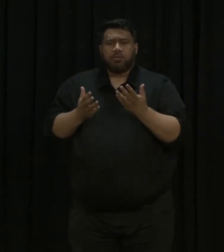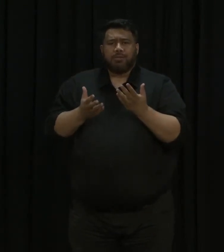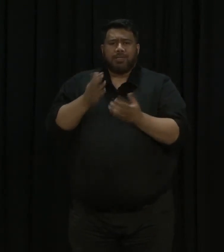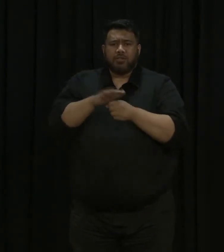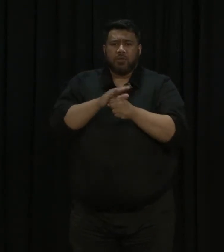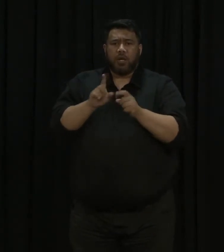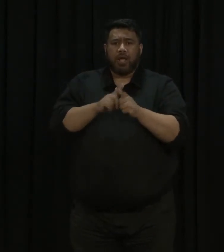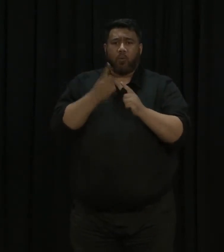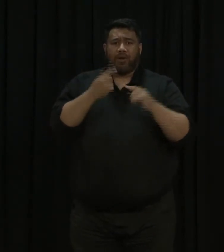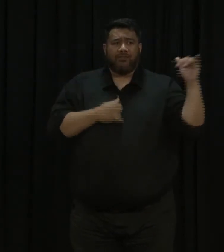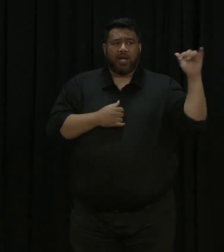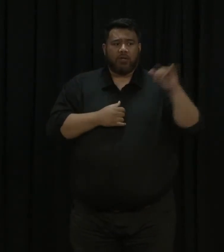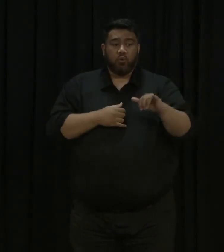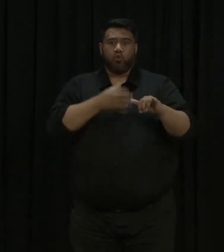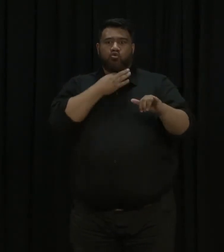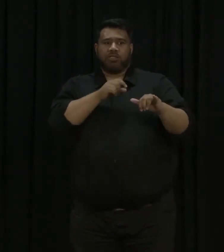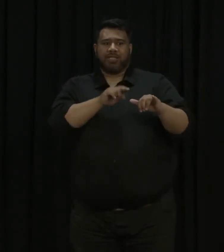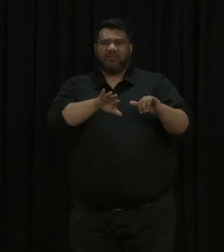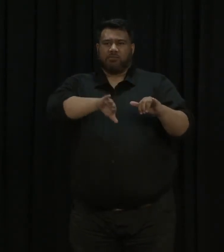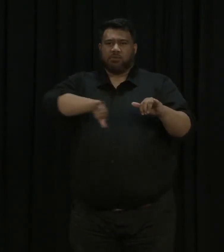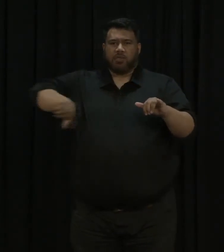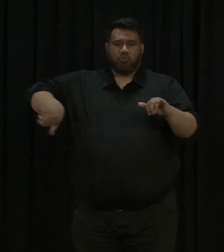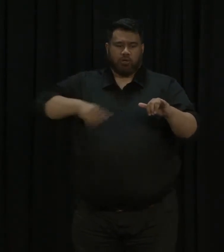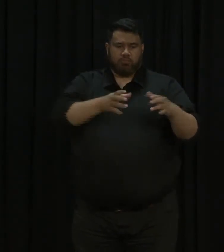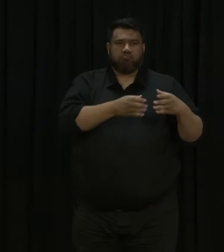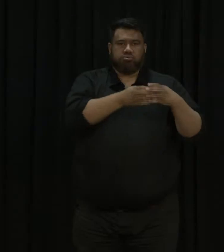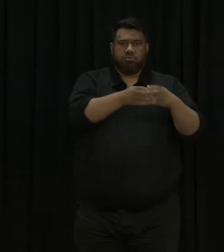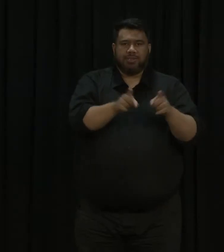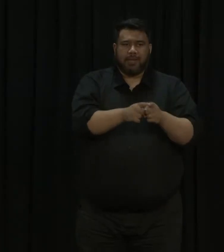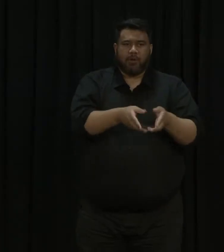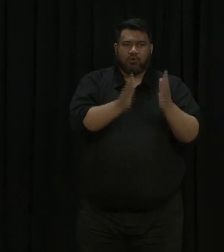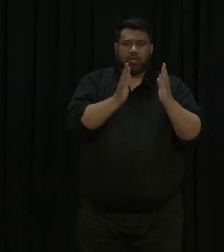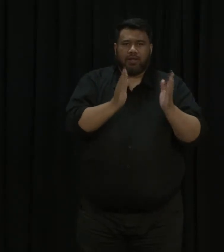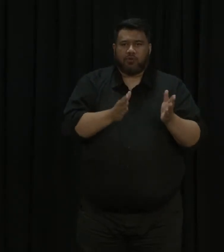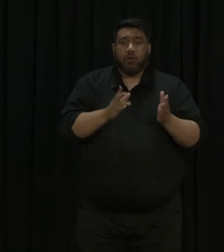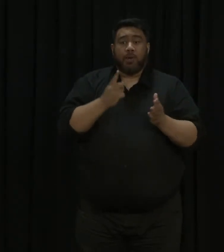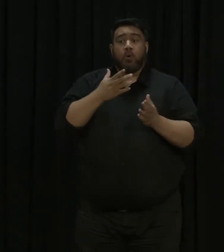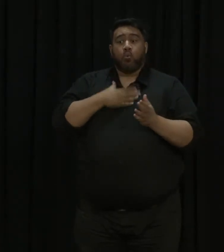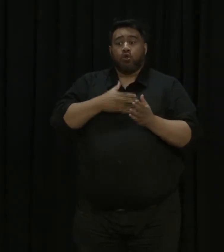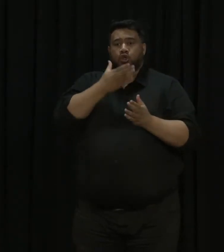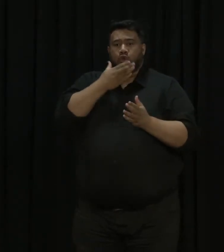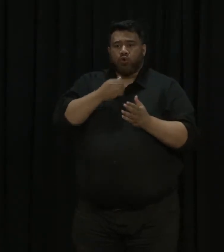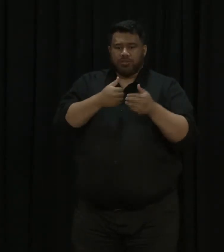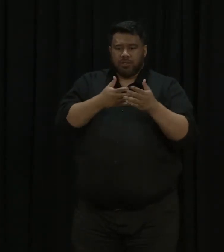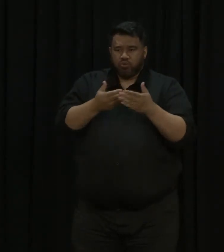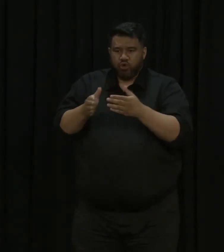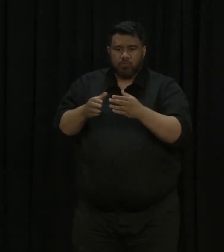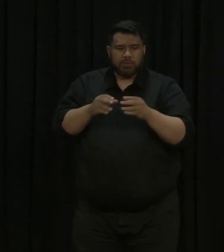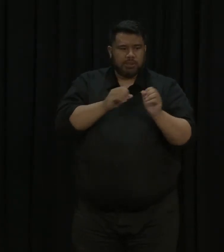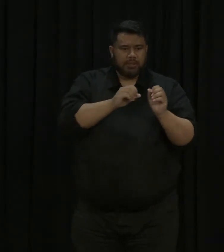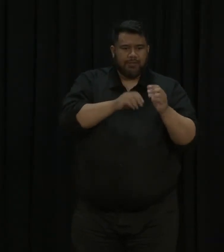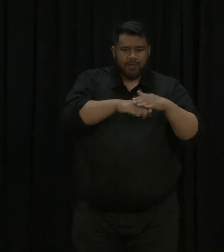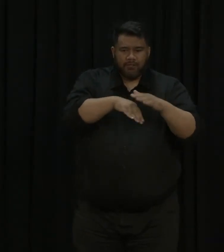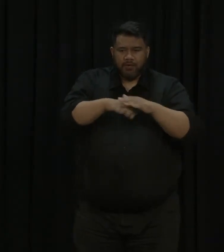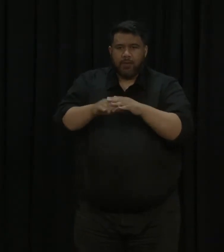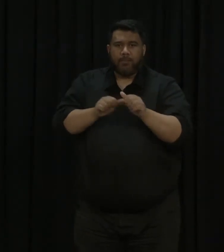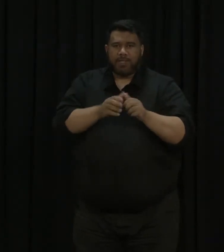Speak when will be the point that we get reporting?>> It will depend on the circumstances. It might still sometimes be a higher risk flight that we want